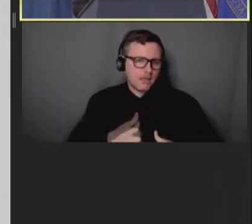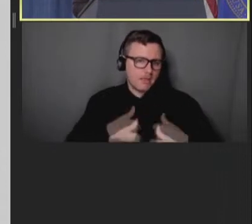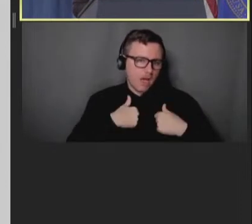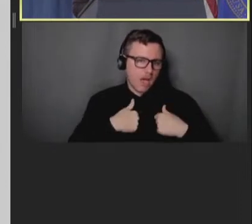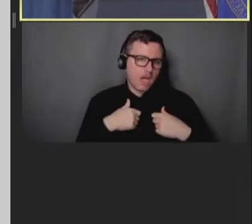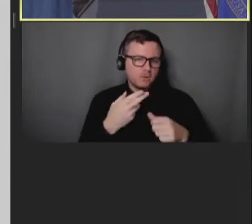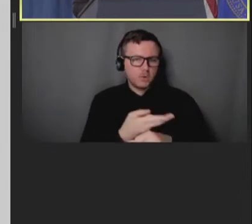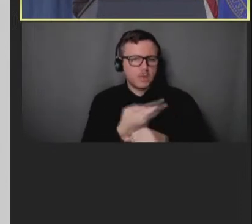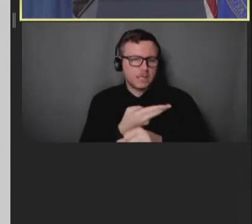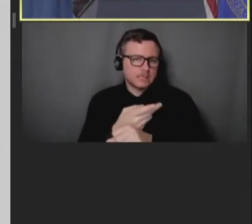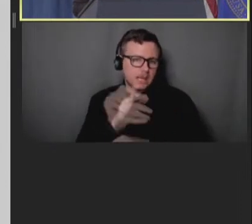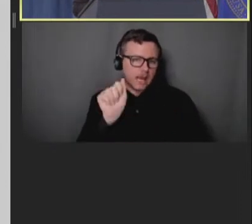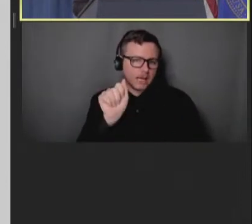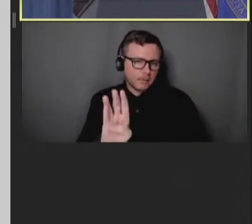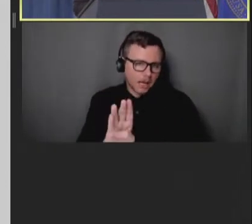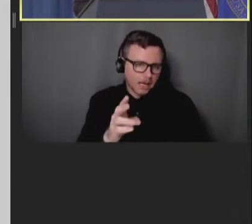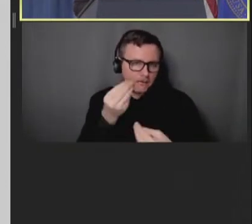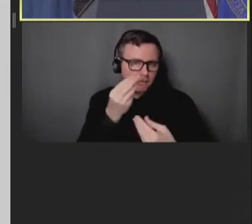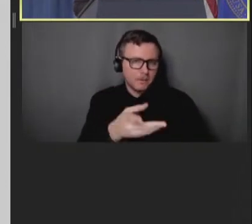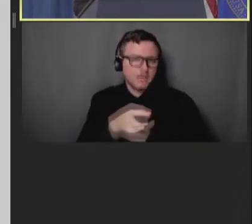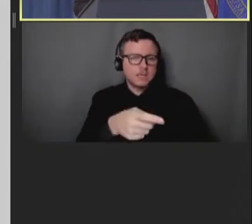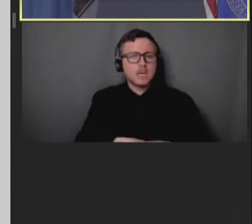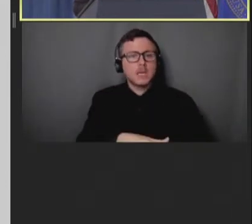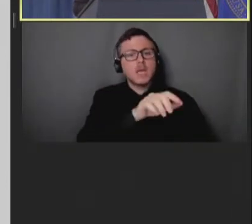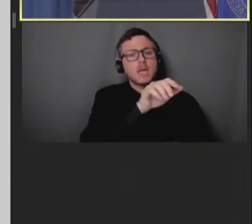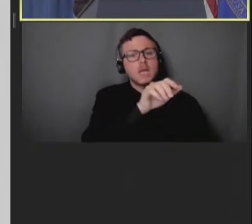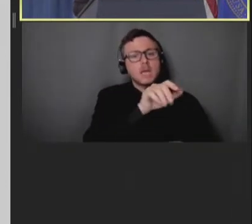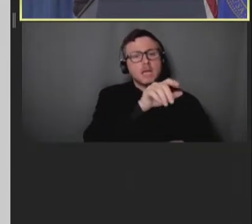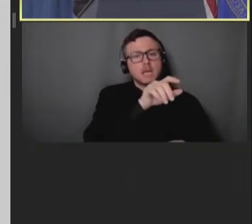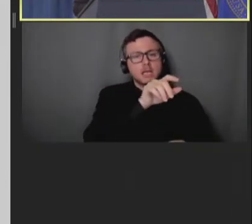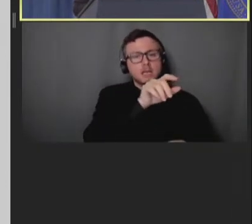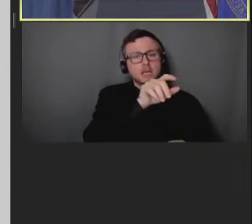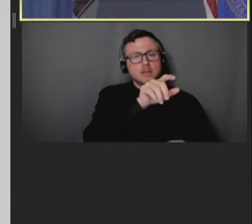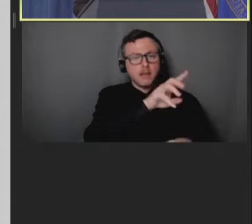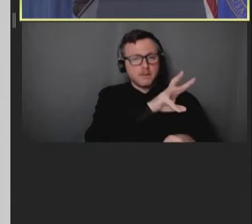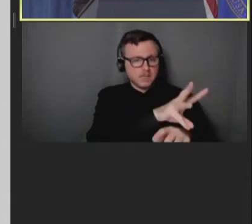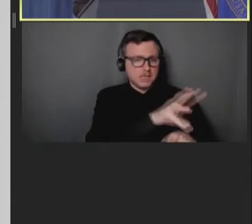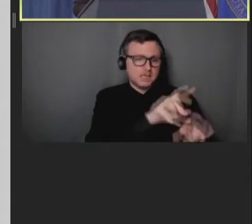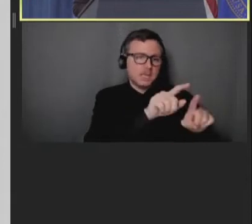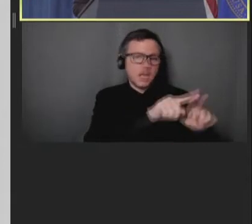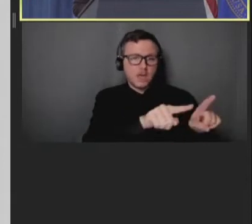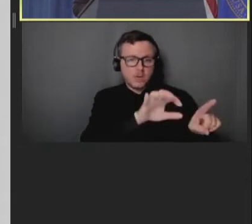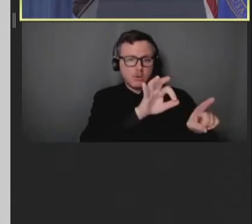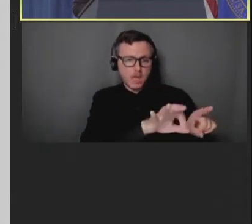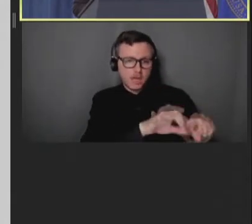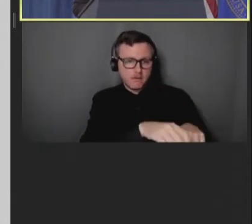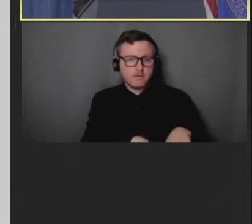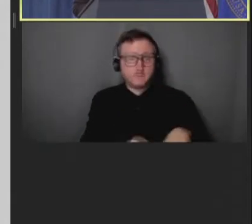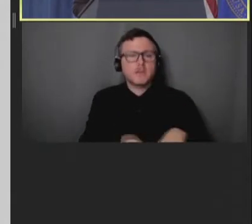A through F. A through D are the homologous groups. So, A is the Moderna Prime followed